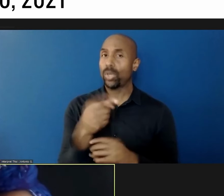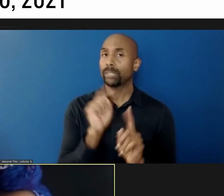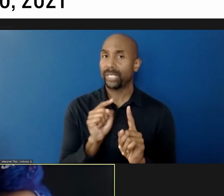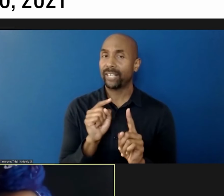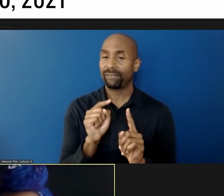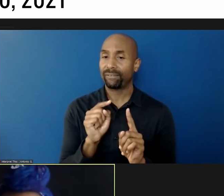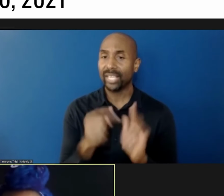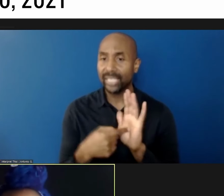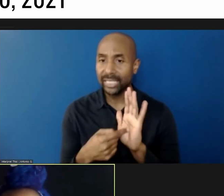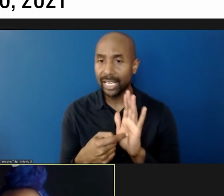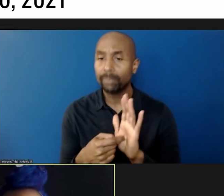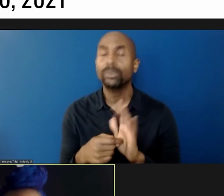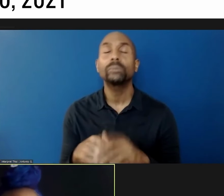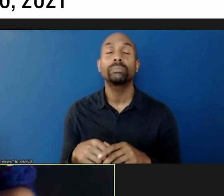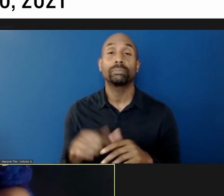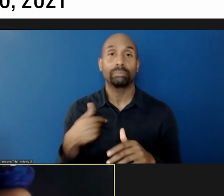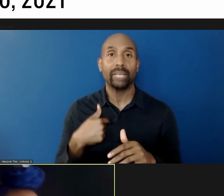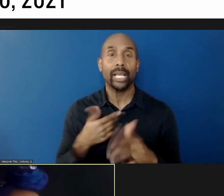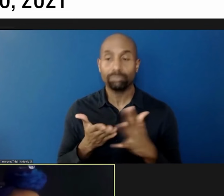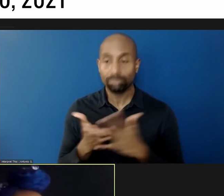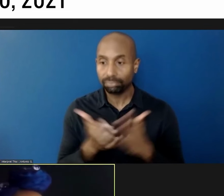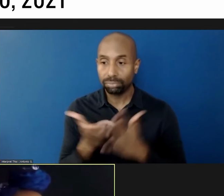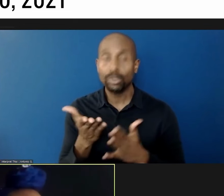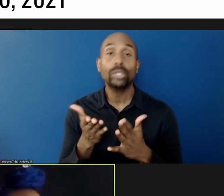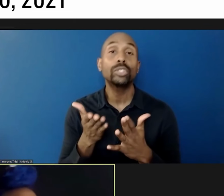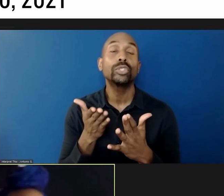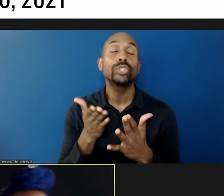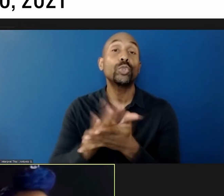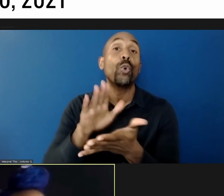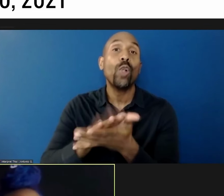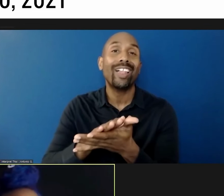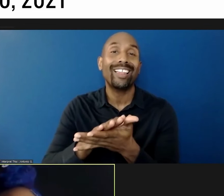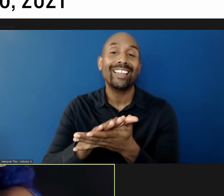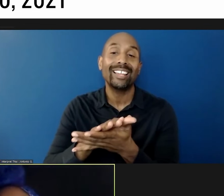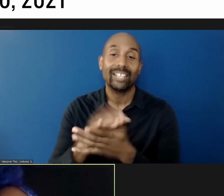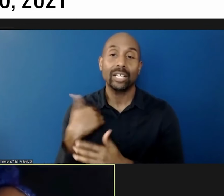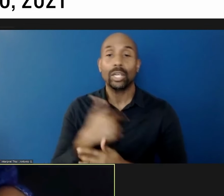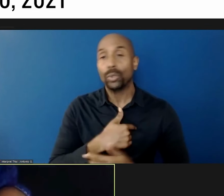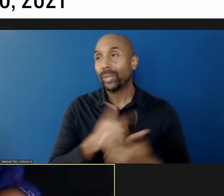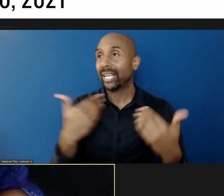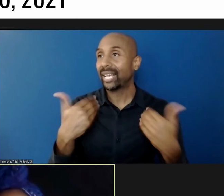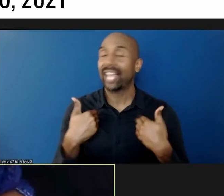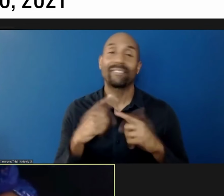of Ellington program where we were taken camping and we were, you know, taught about Black